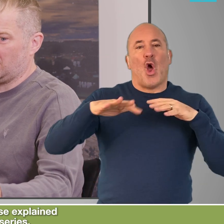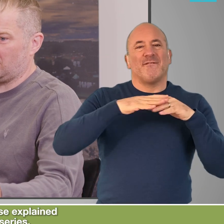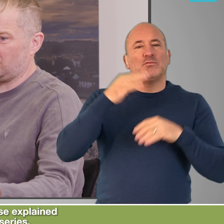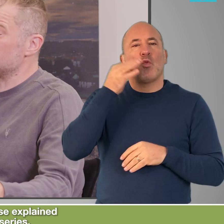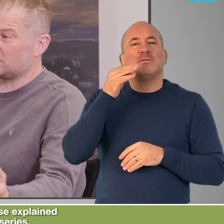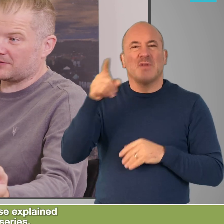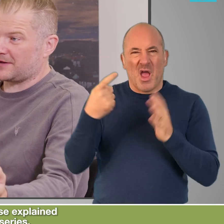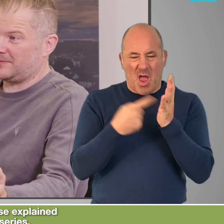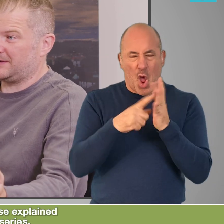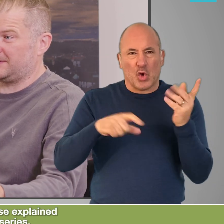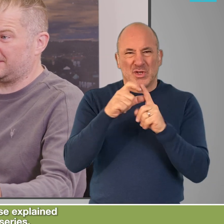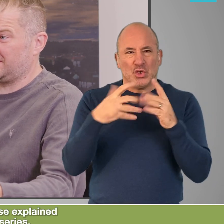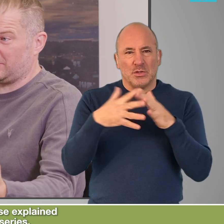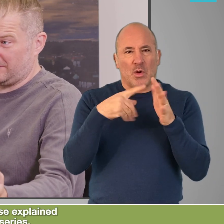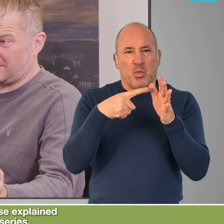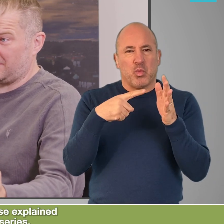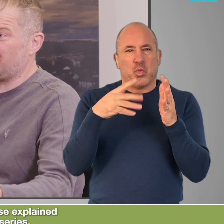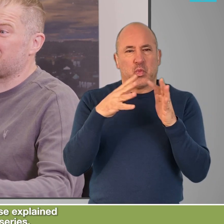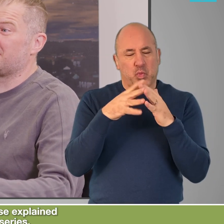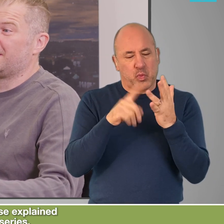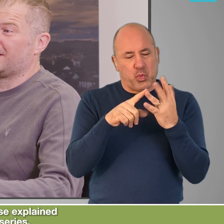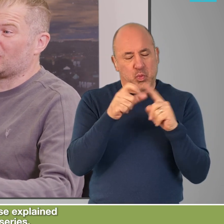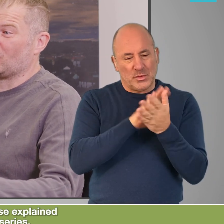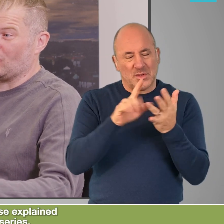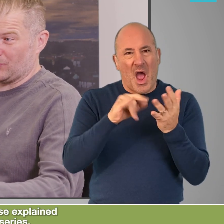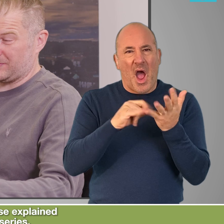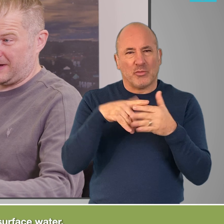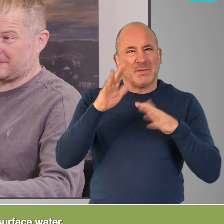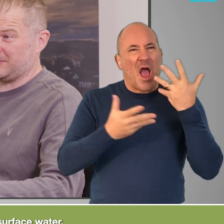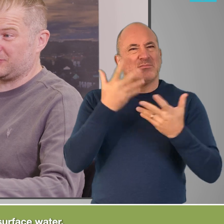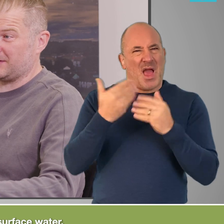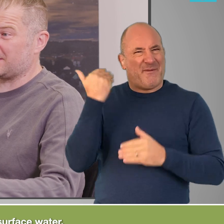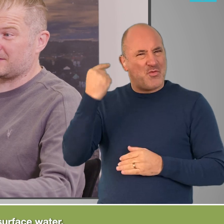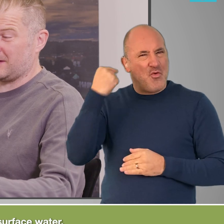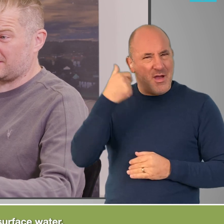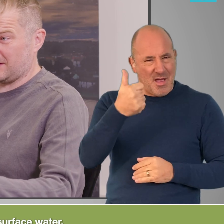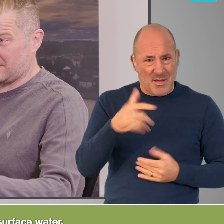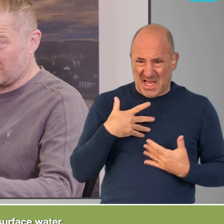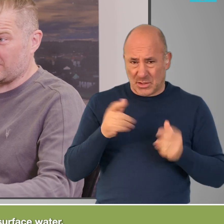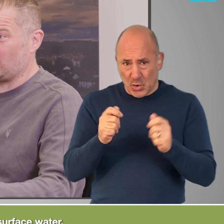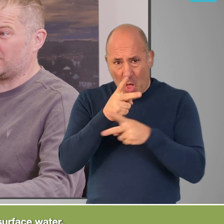as Richard Woodhouse explained in the previous series, has to be treated. It's surface water,